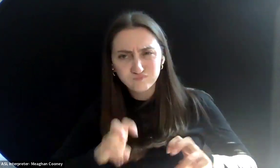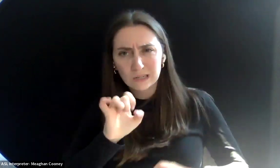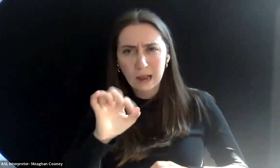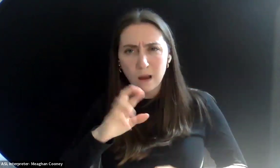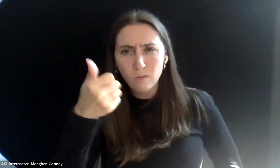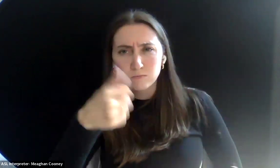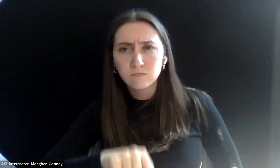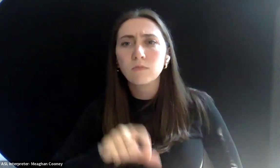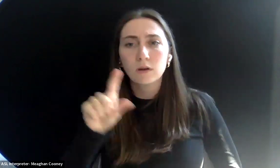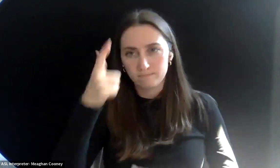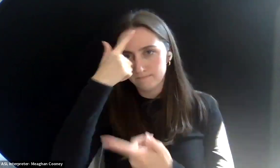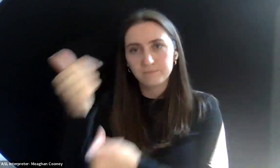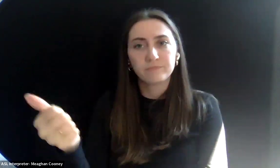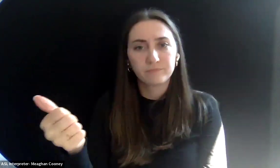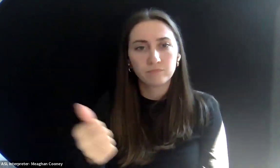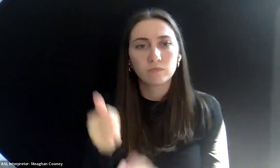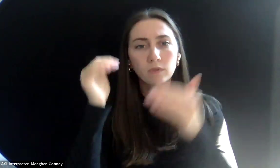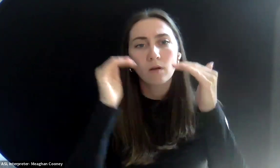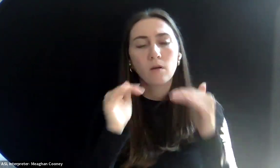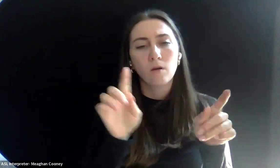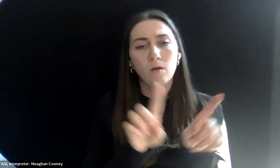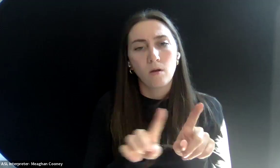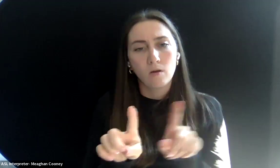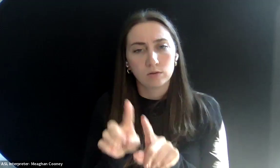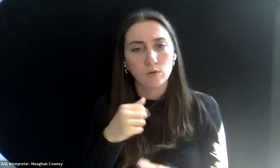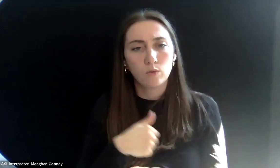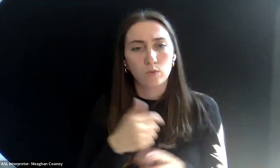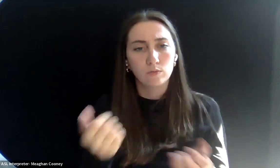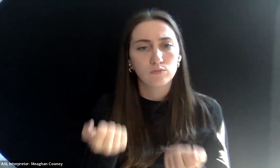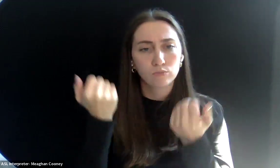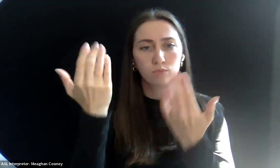In addition, we are proposing to amend the NPC form, the Notice